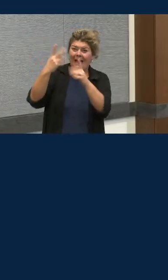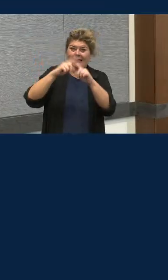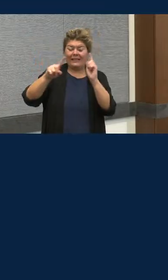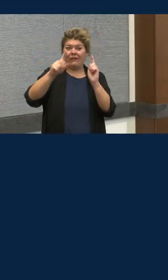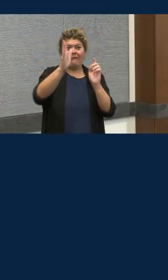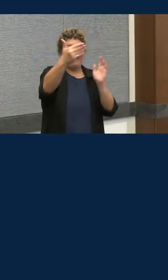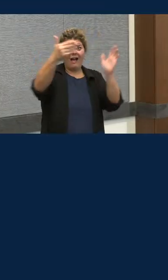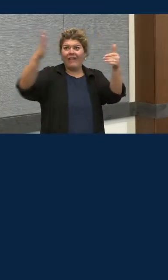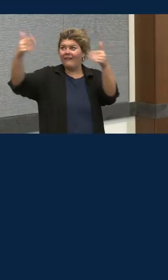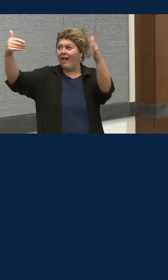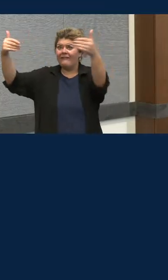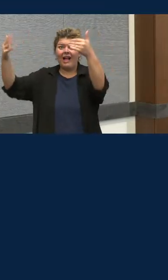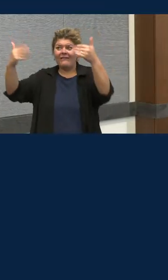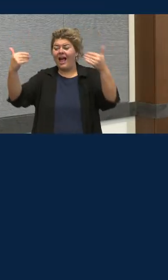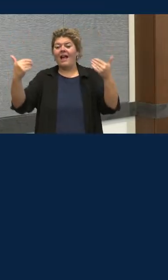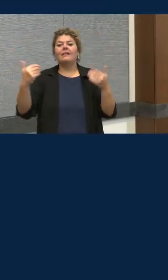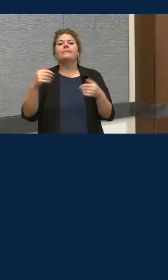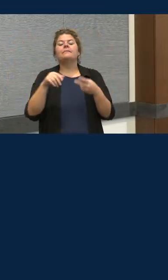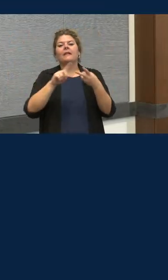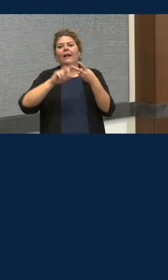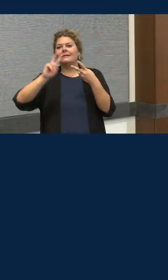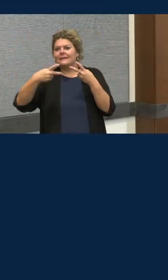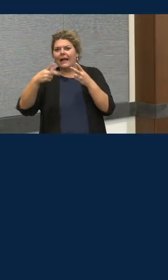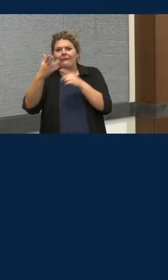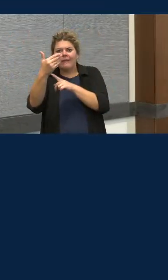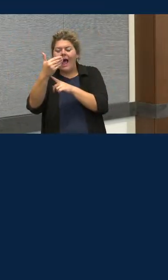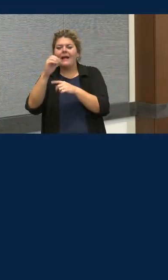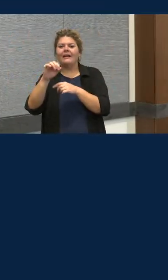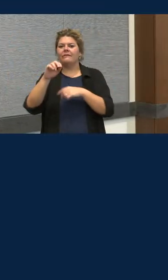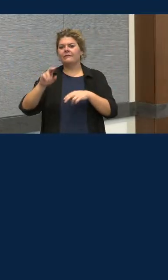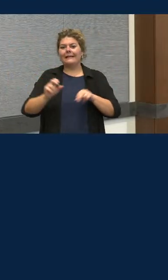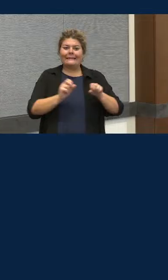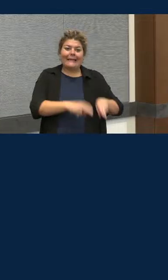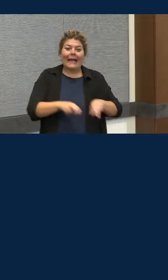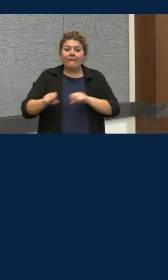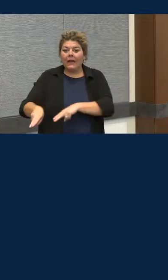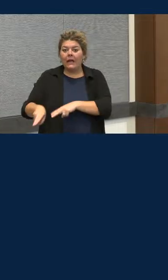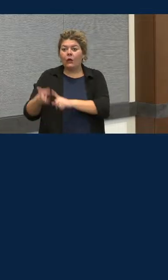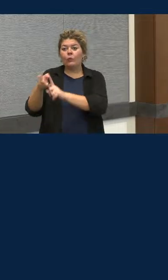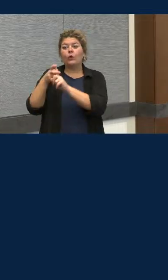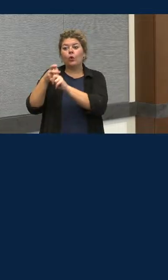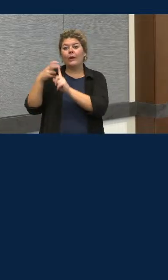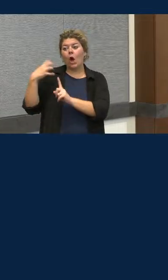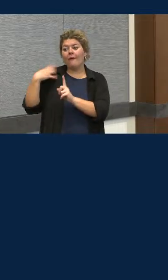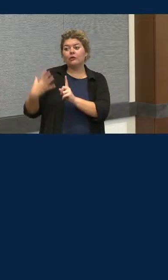is another flag photograph of a Navy recruiting office. You